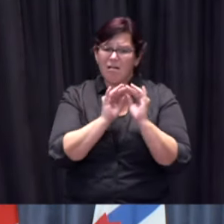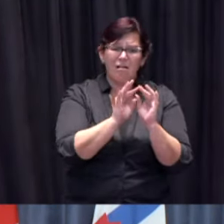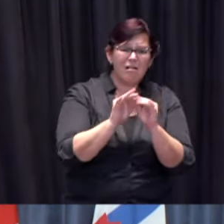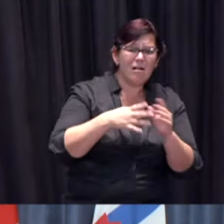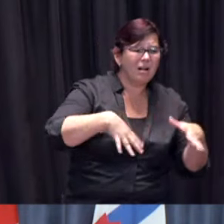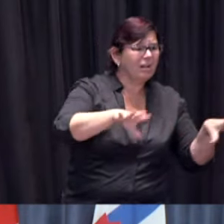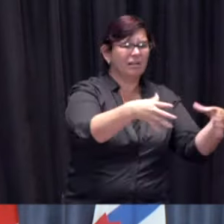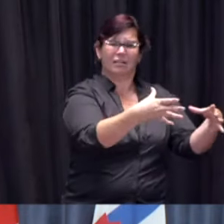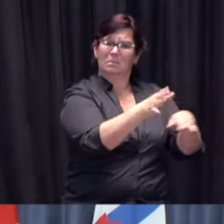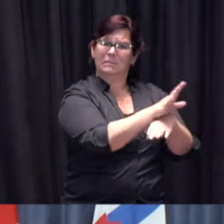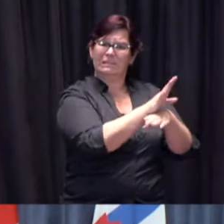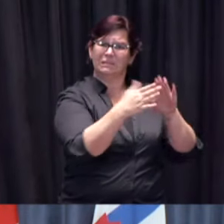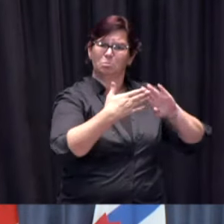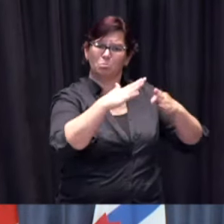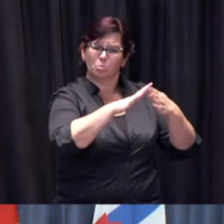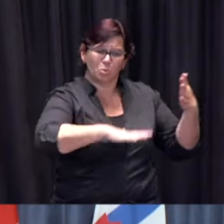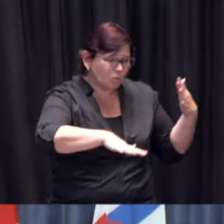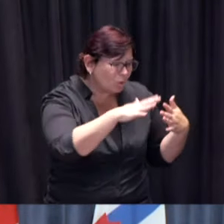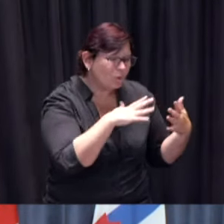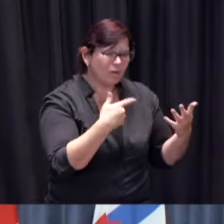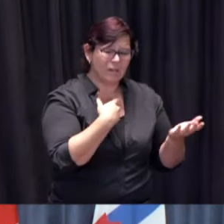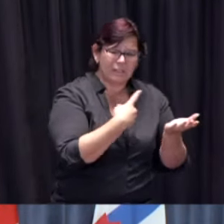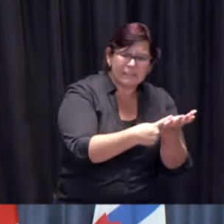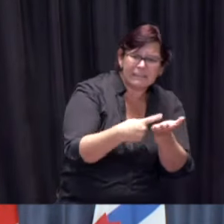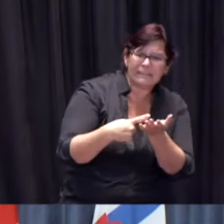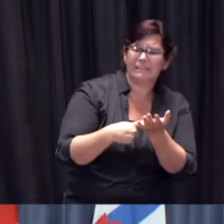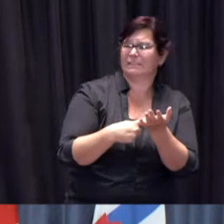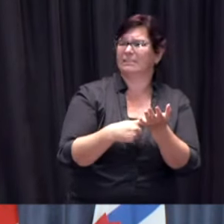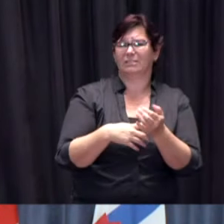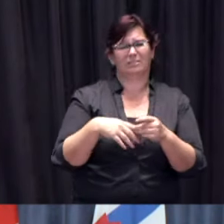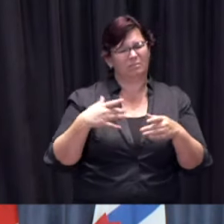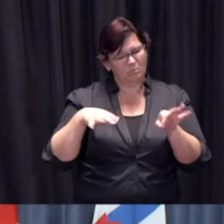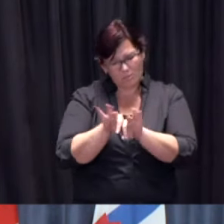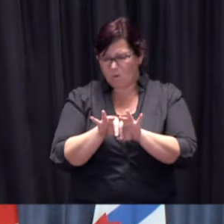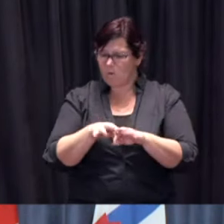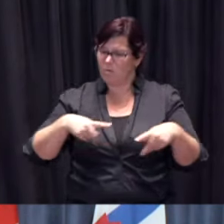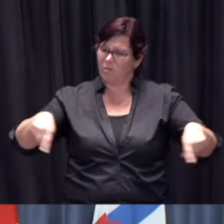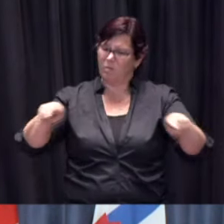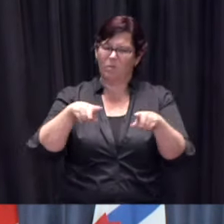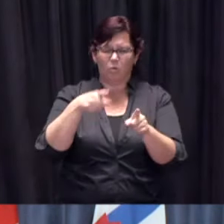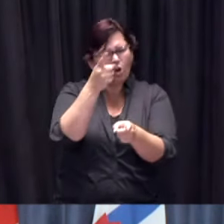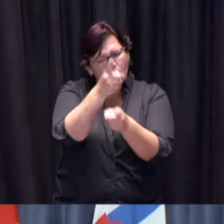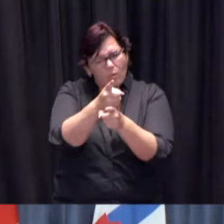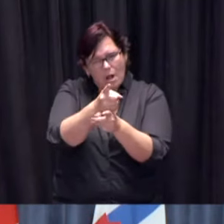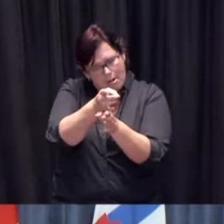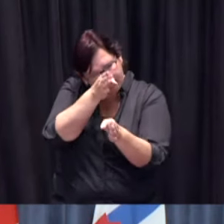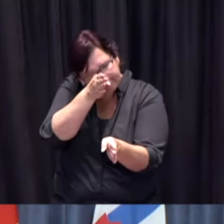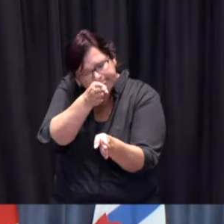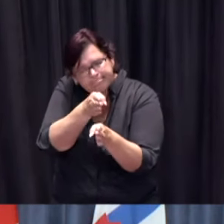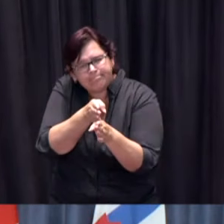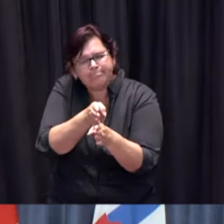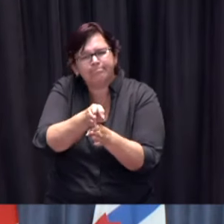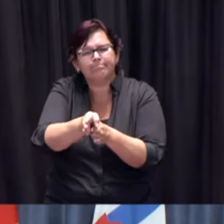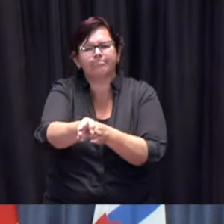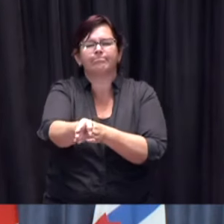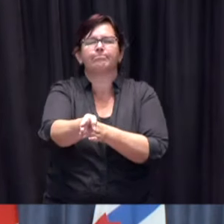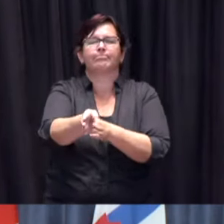are prepared to do the right thing to work with us to get to the next stages as safety as possible.